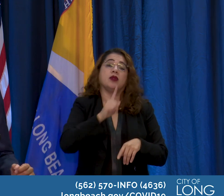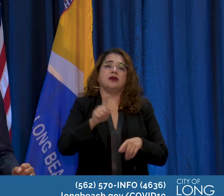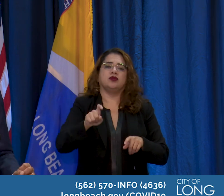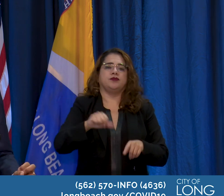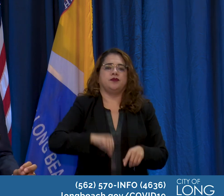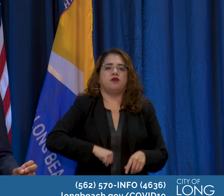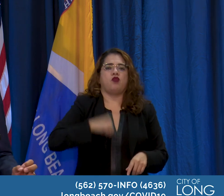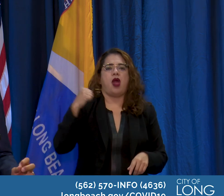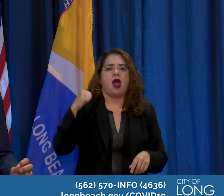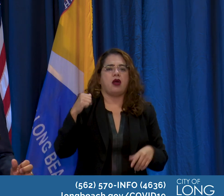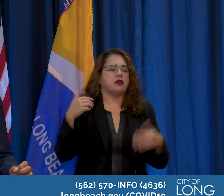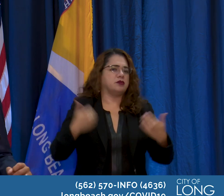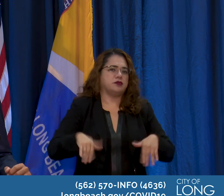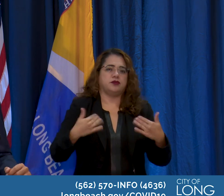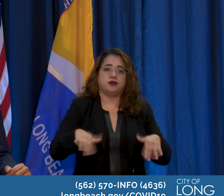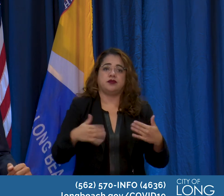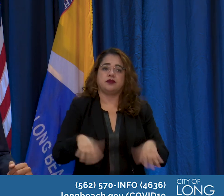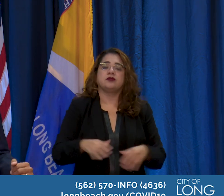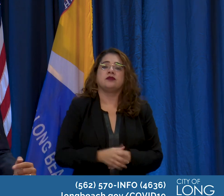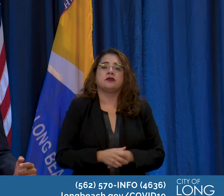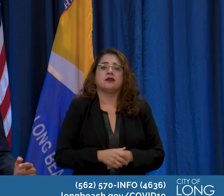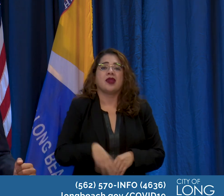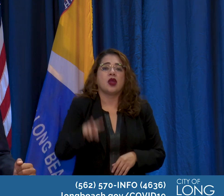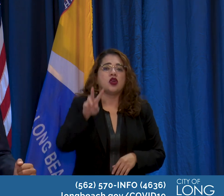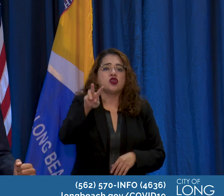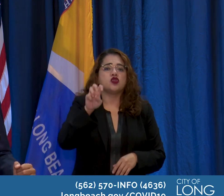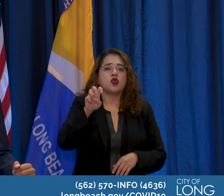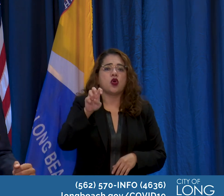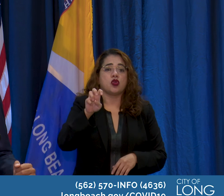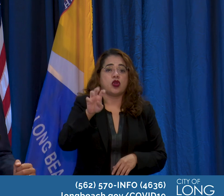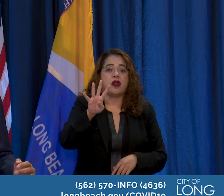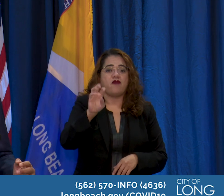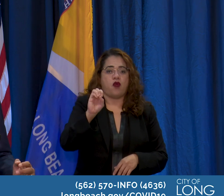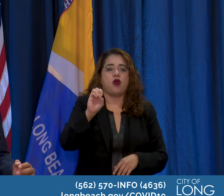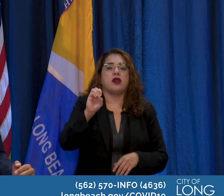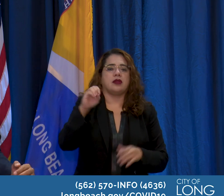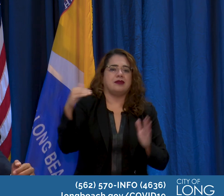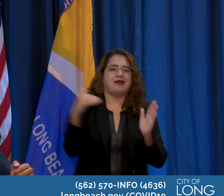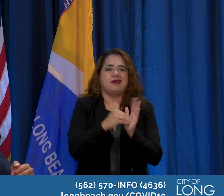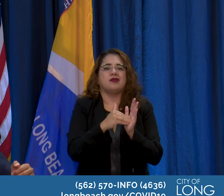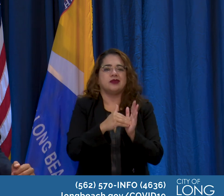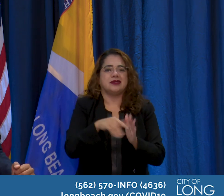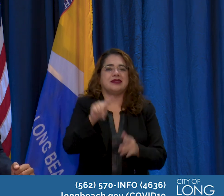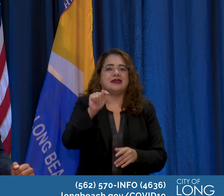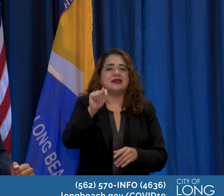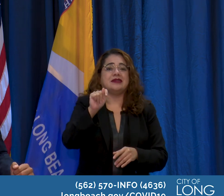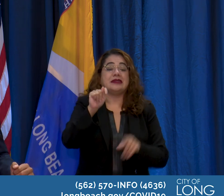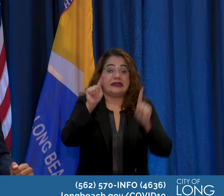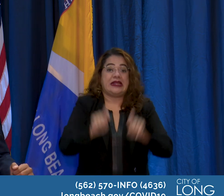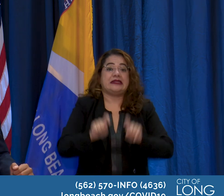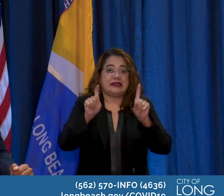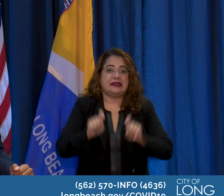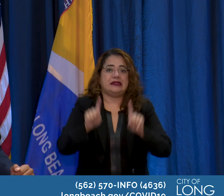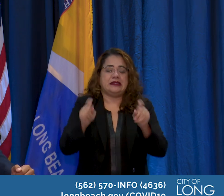We've conducted over 240,000 tests both in our public labs and our private partners.